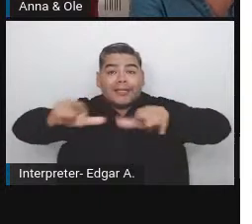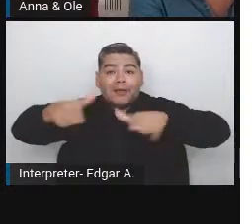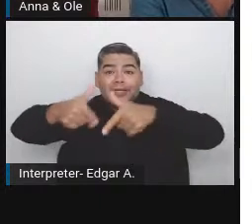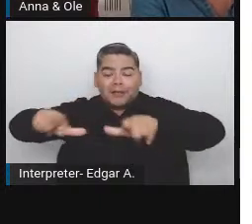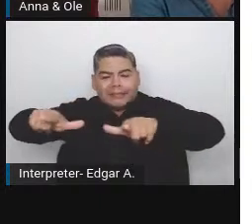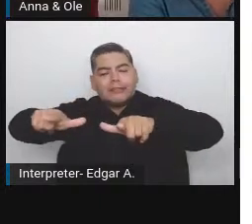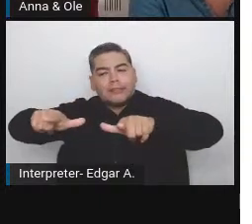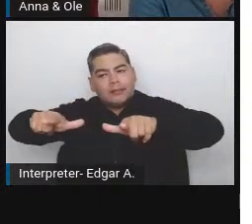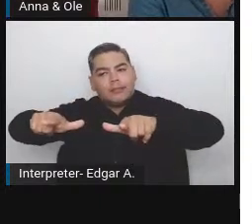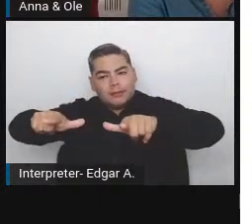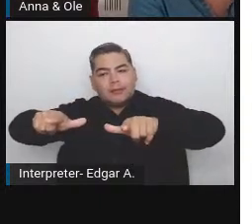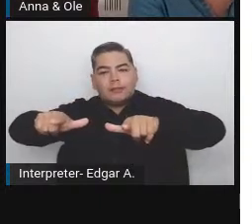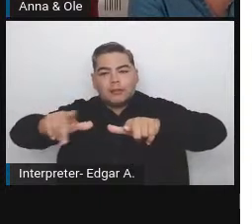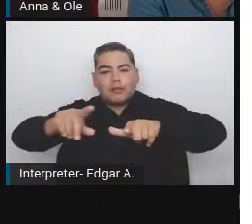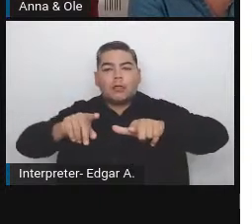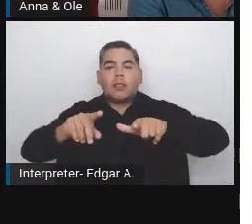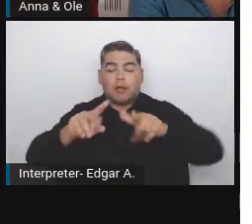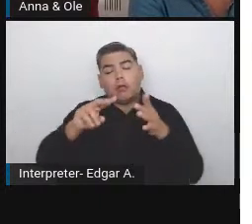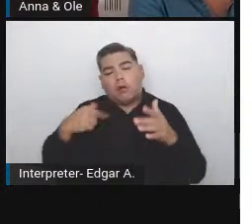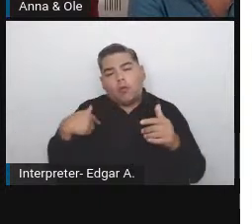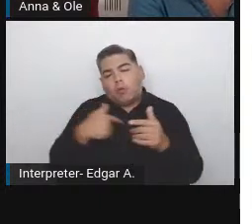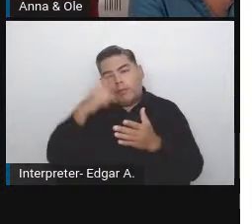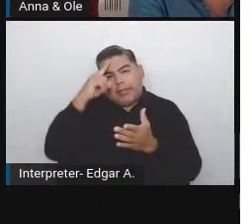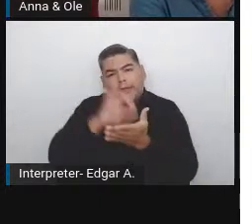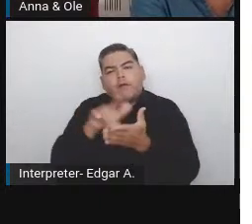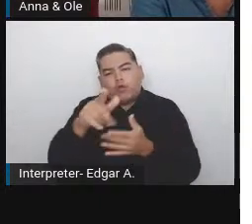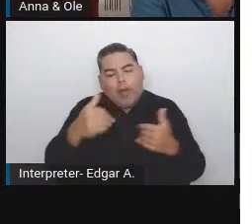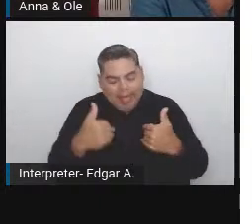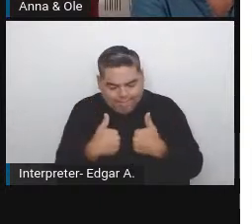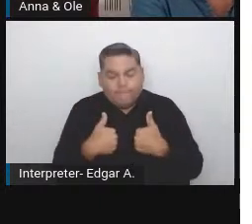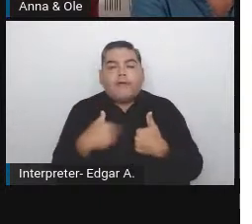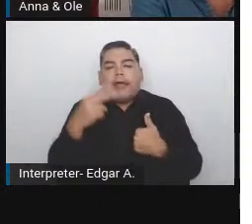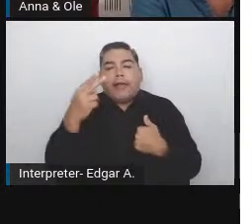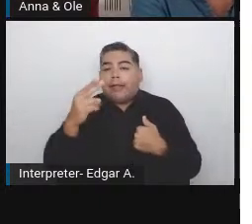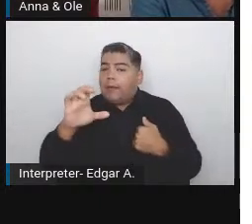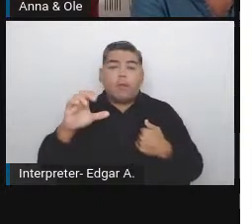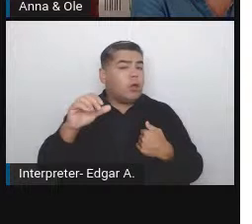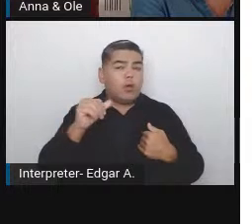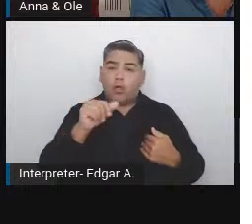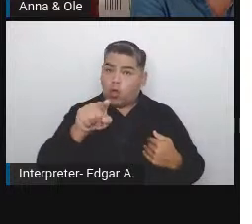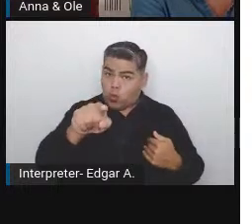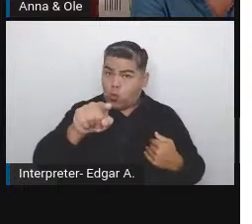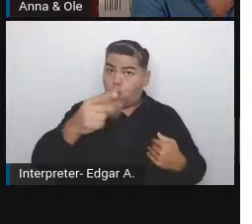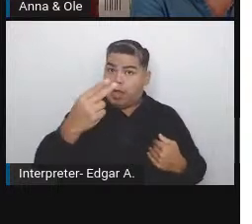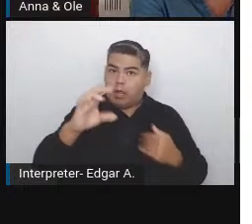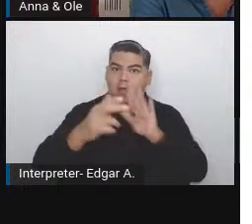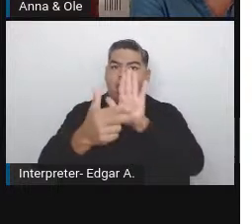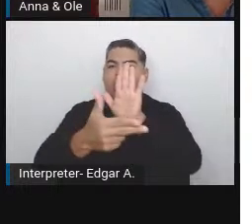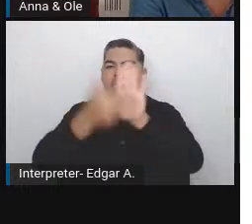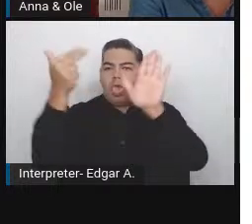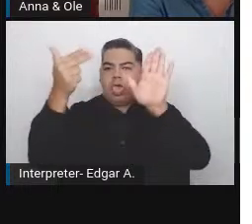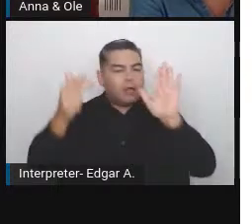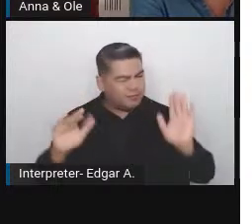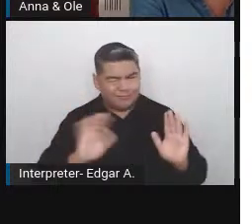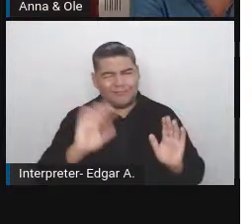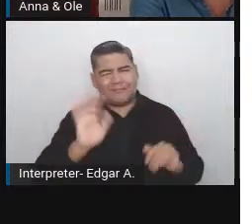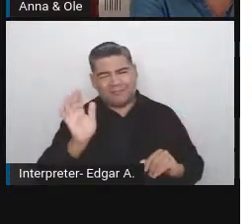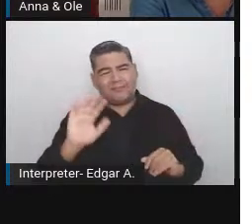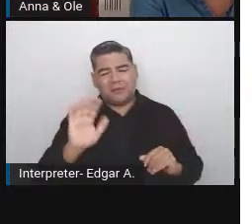We also have a very big focus on language use. We believe that you are not your handicap but you have